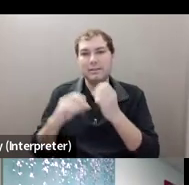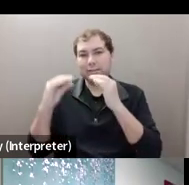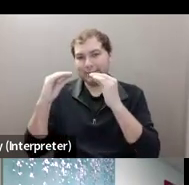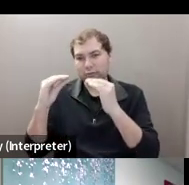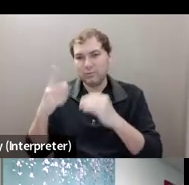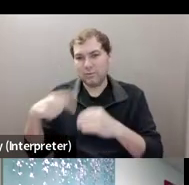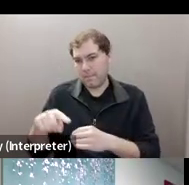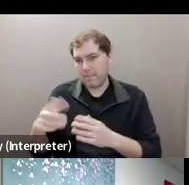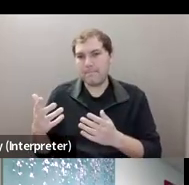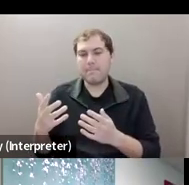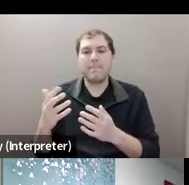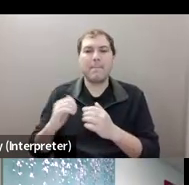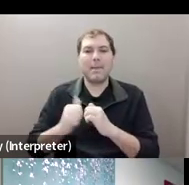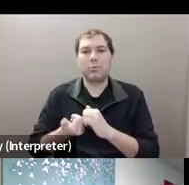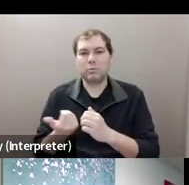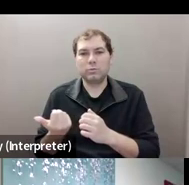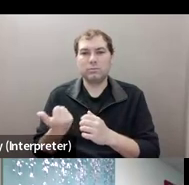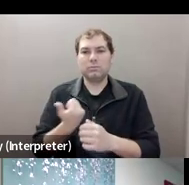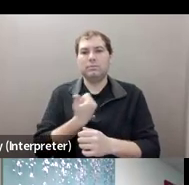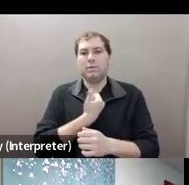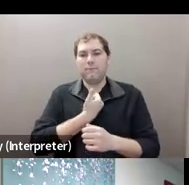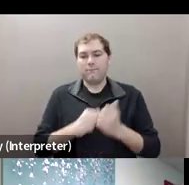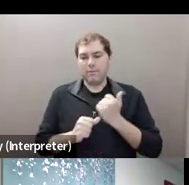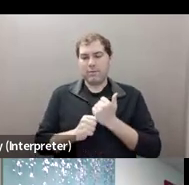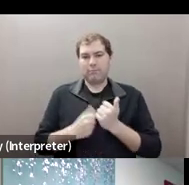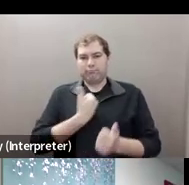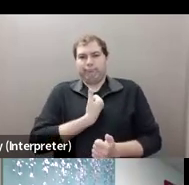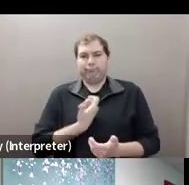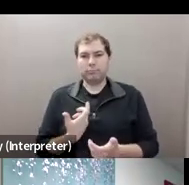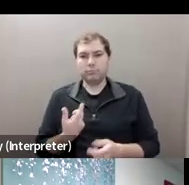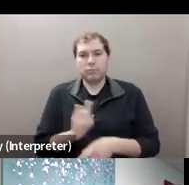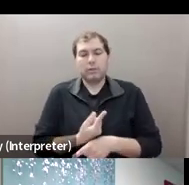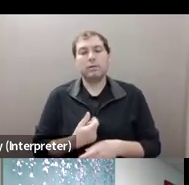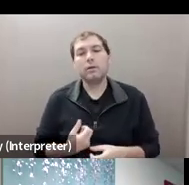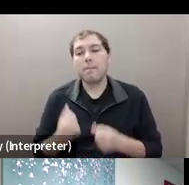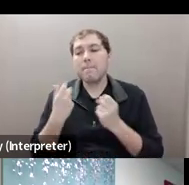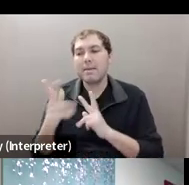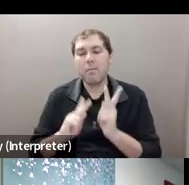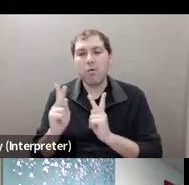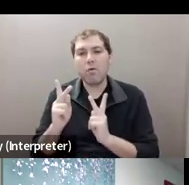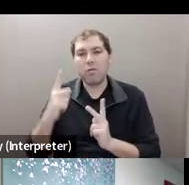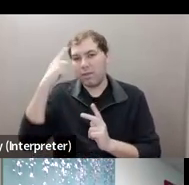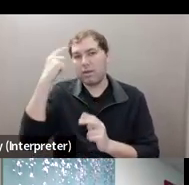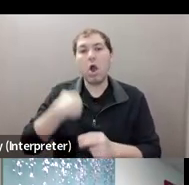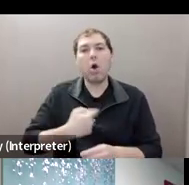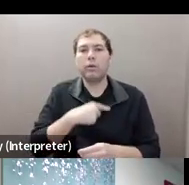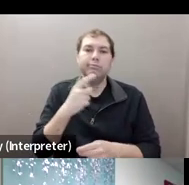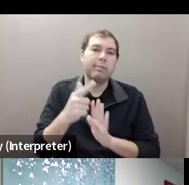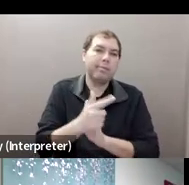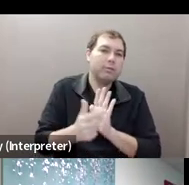Josefina Reyes: in how to self advocate for themselves, cause many people think that we do legal advocacy.